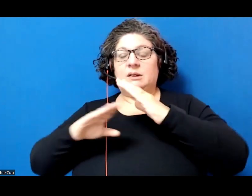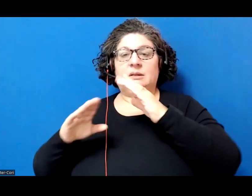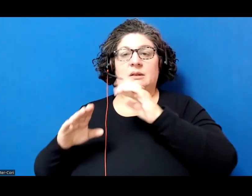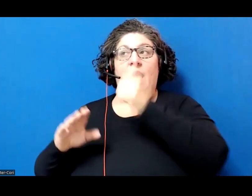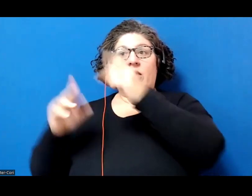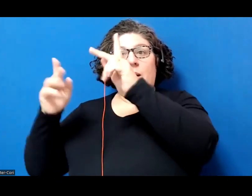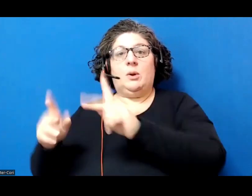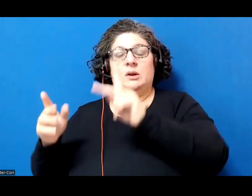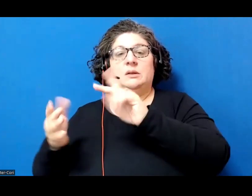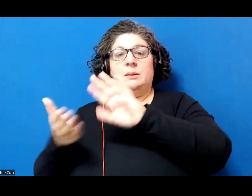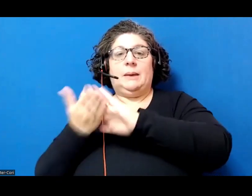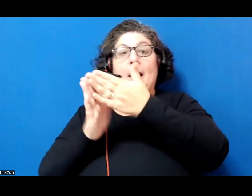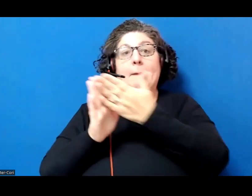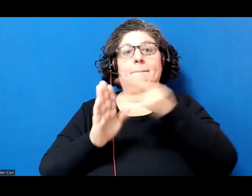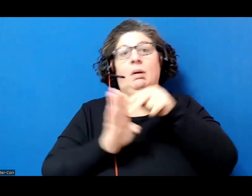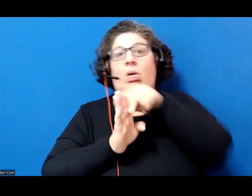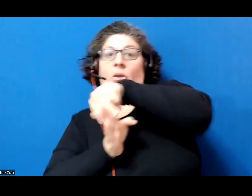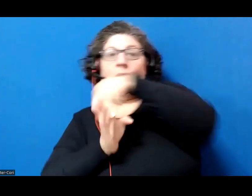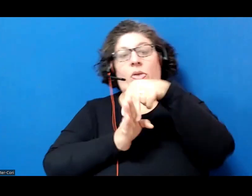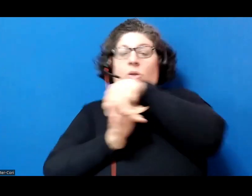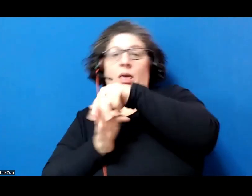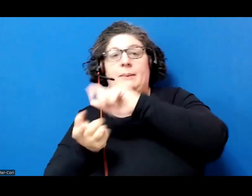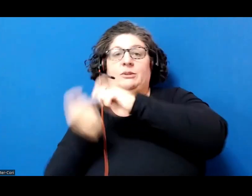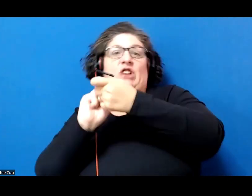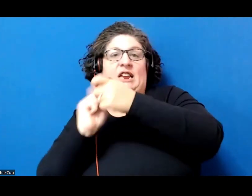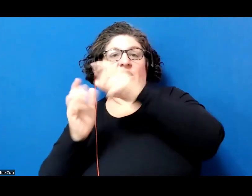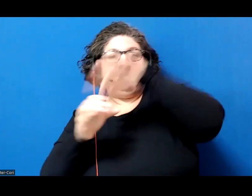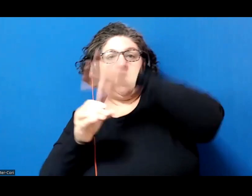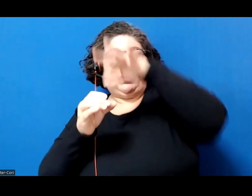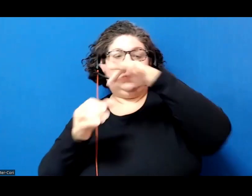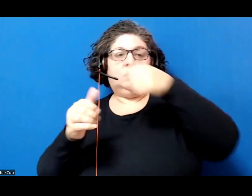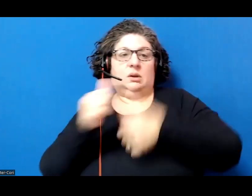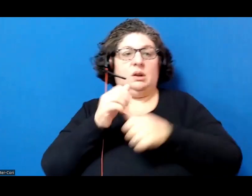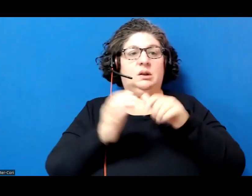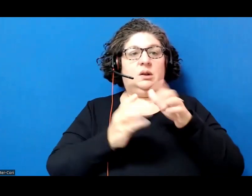going wobbly and perhaps changing their vote under the sway of Chief Justices.